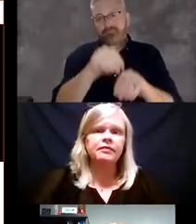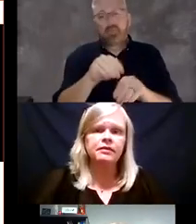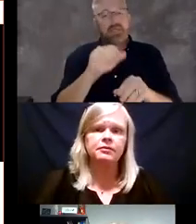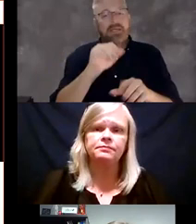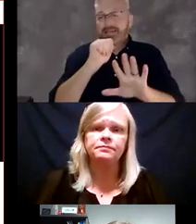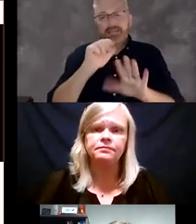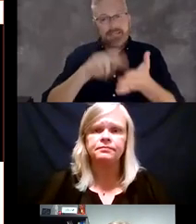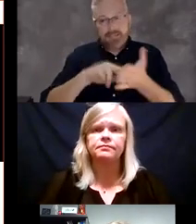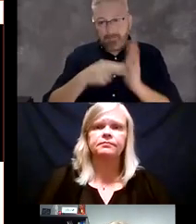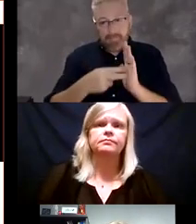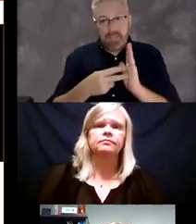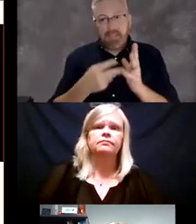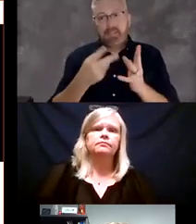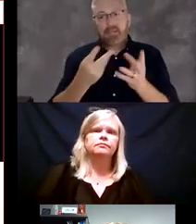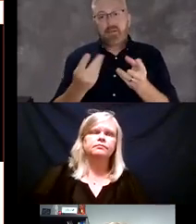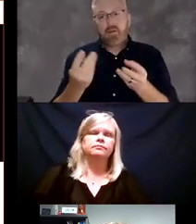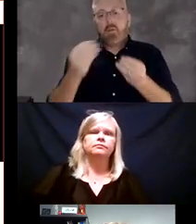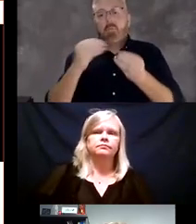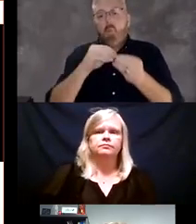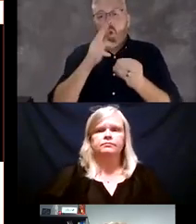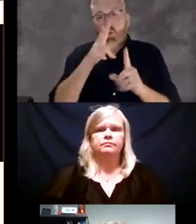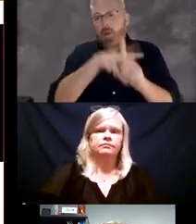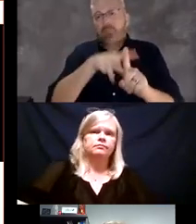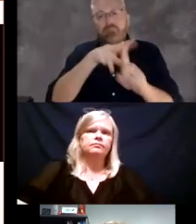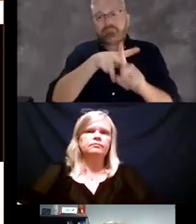THESE CASES ARE GOING TO BE PROSECUTED, UNFORTUNATELY.